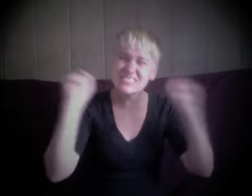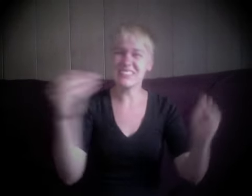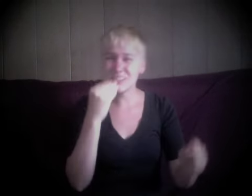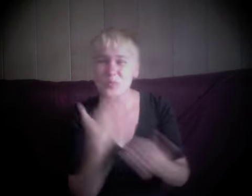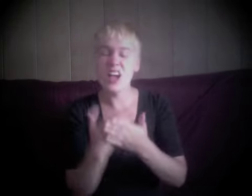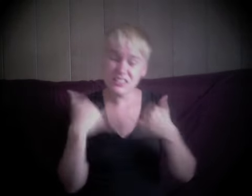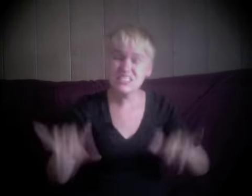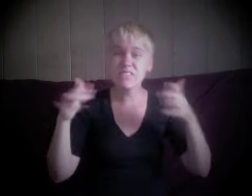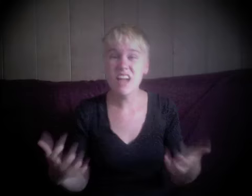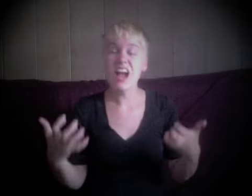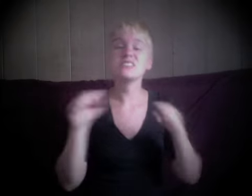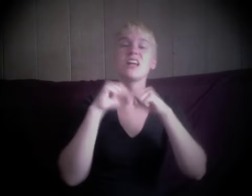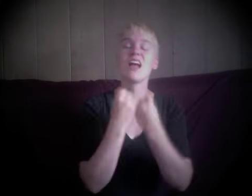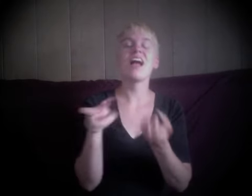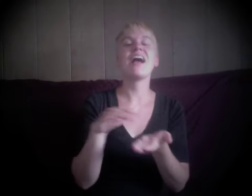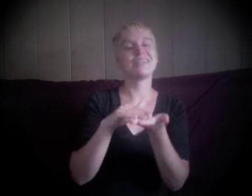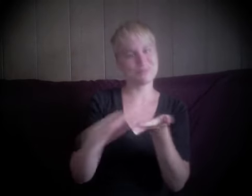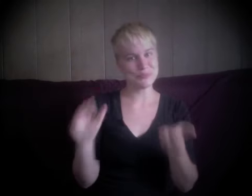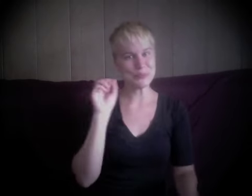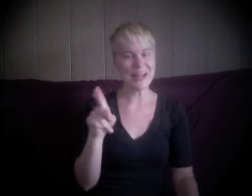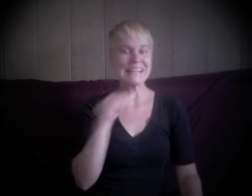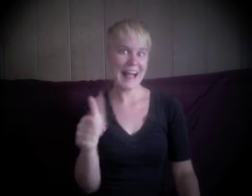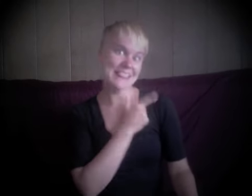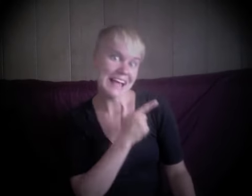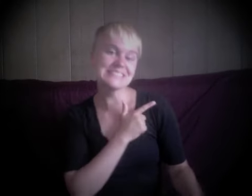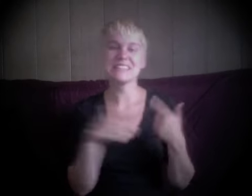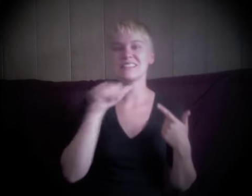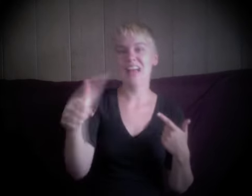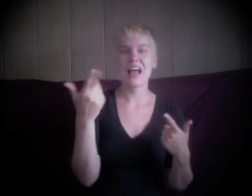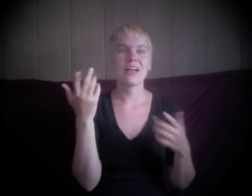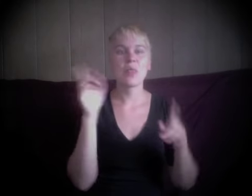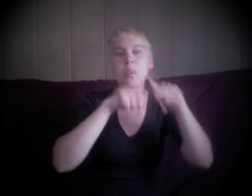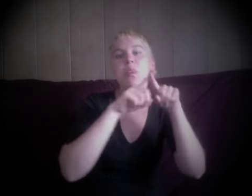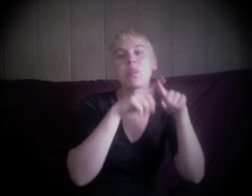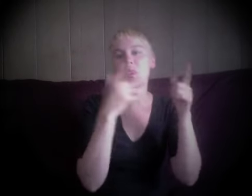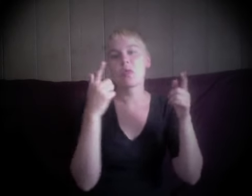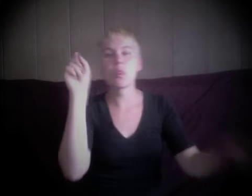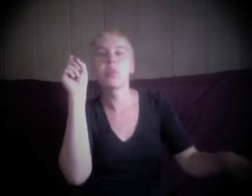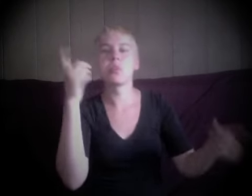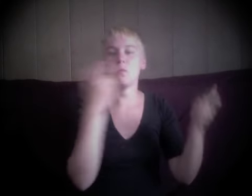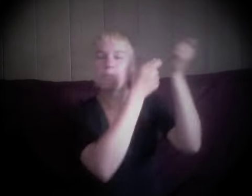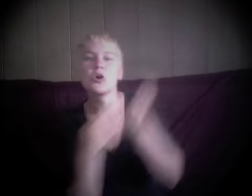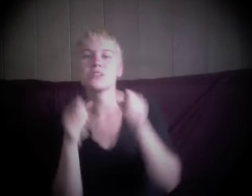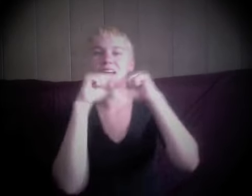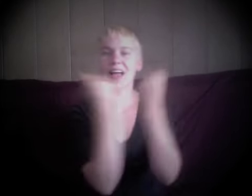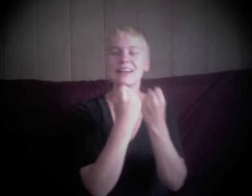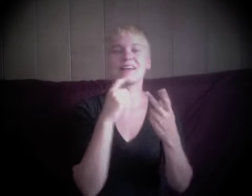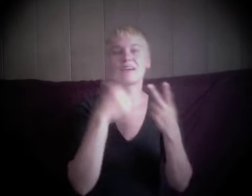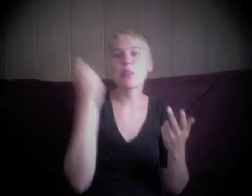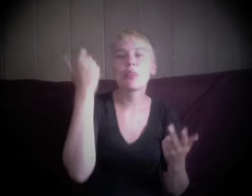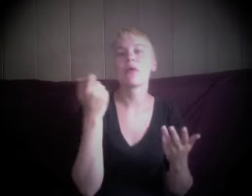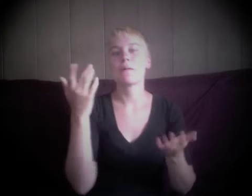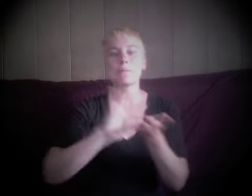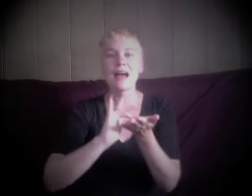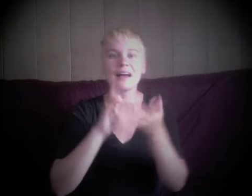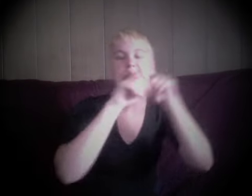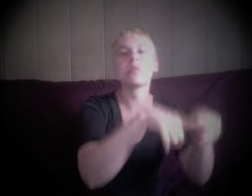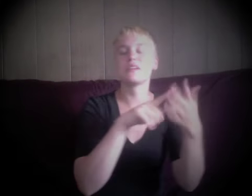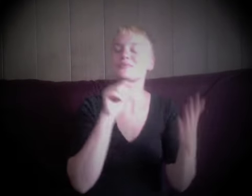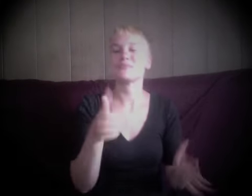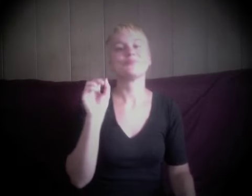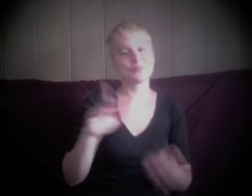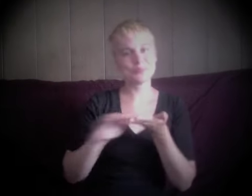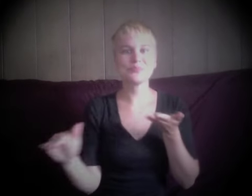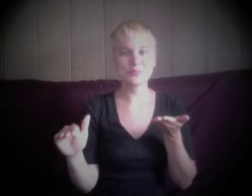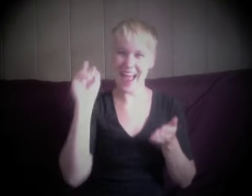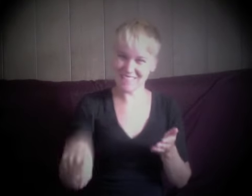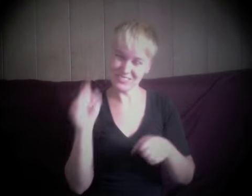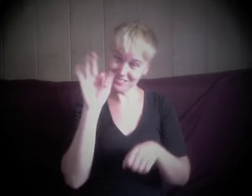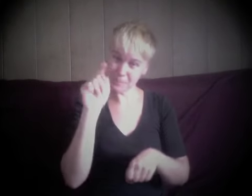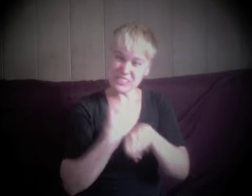You have to prove that you are not reliant on society, lazy, a sloth, using up taxpayers' money.